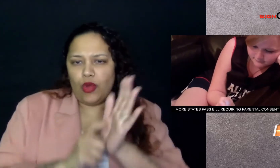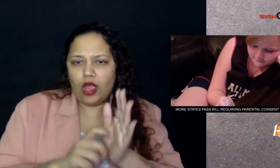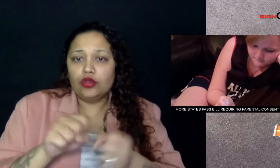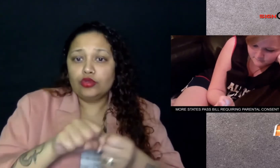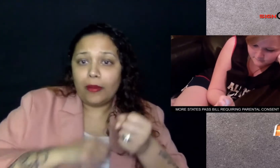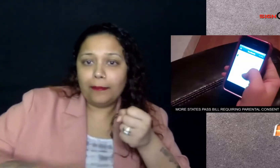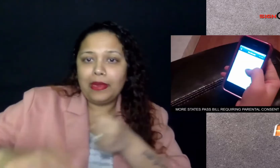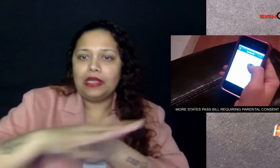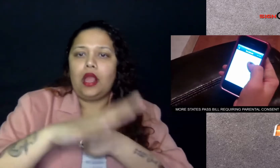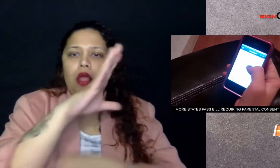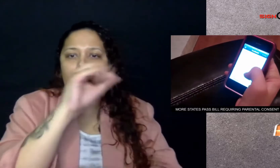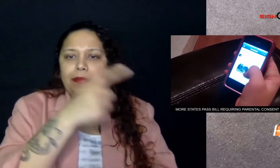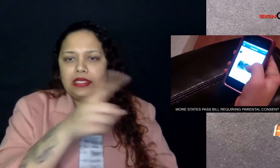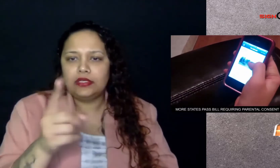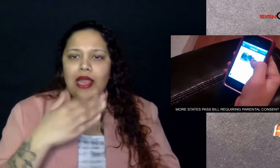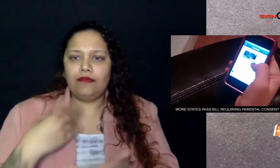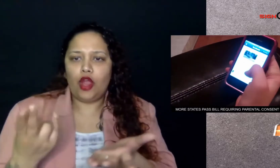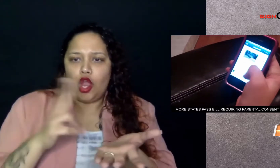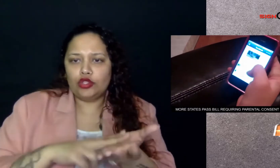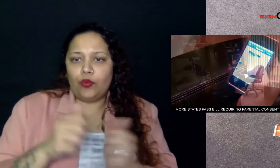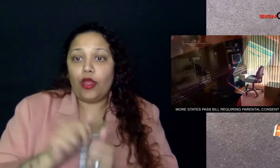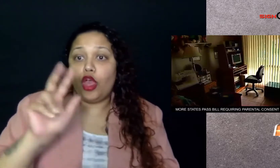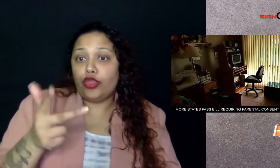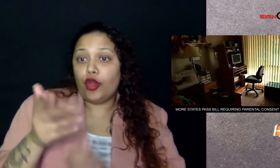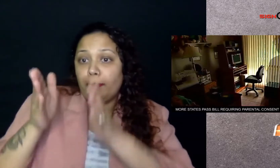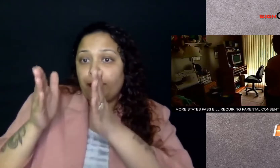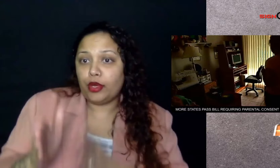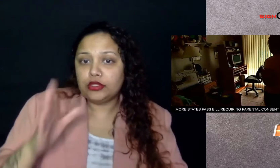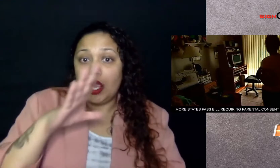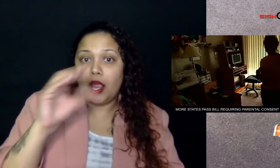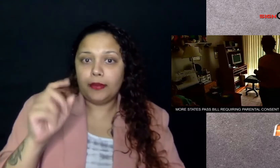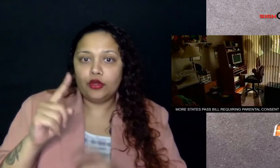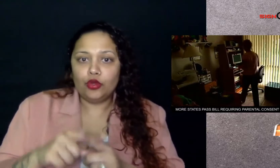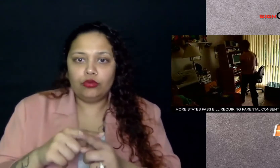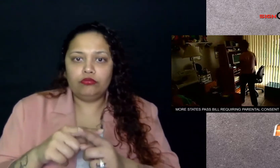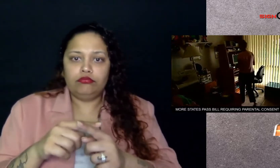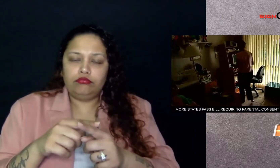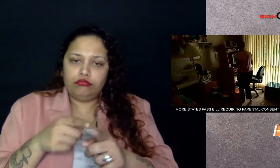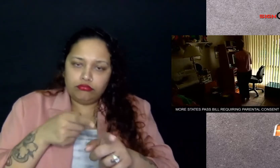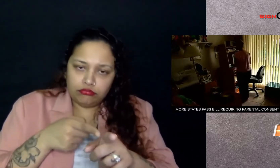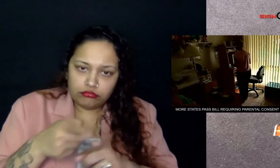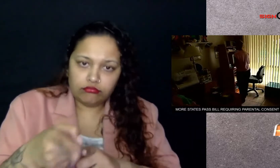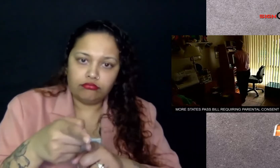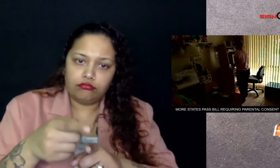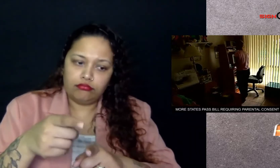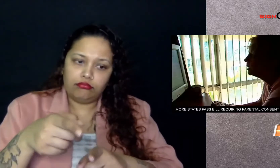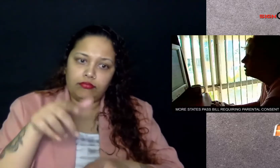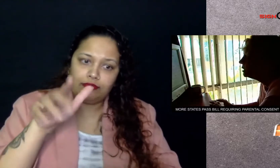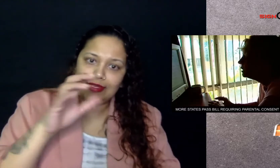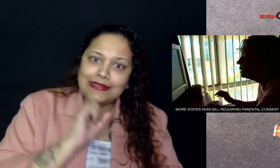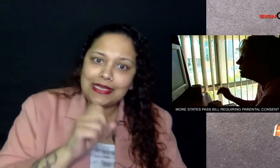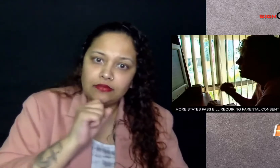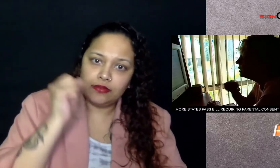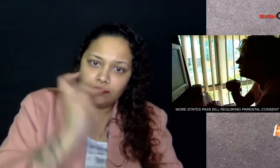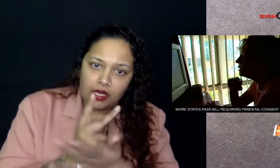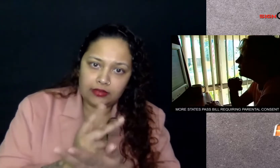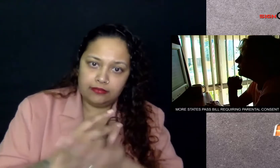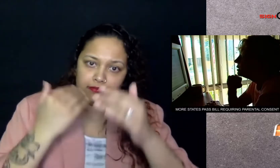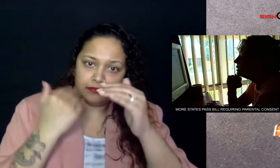The bill would require social media companies to contract with third-party companies. to perform age verification